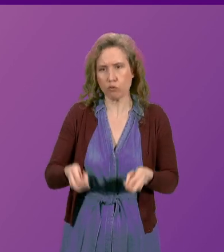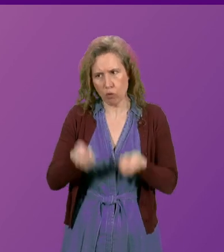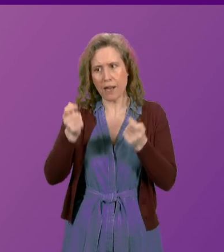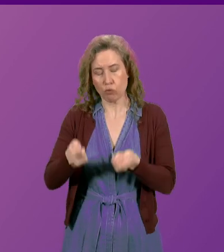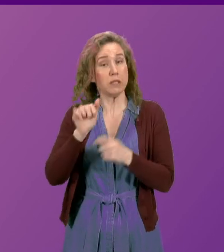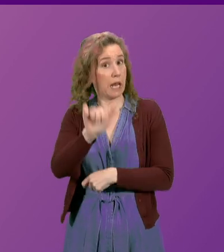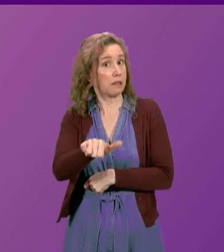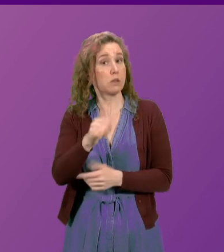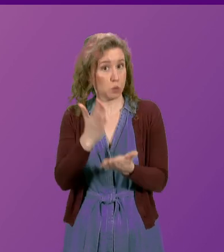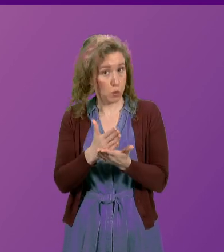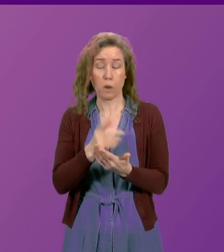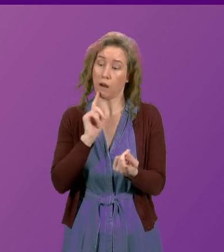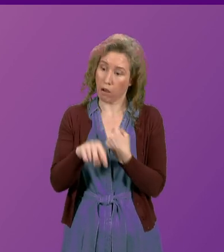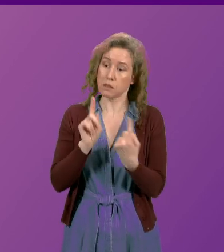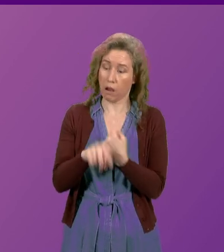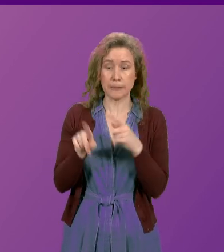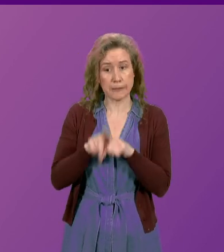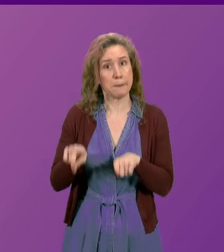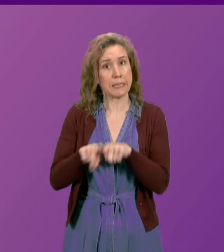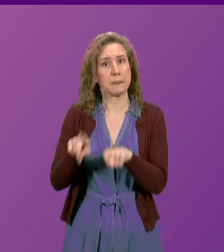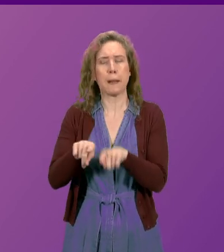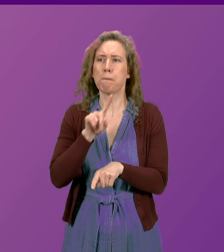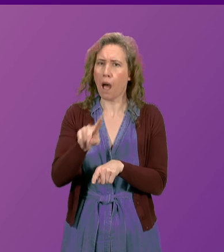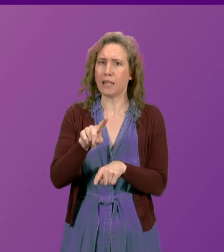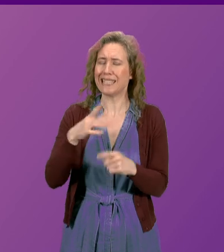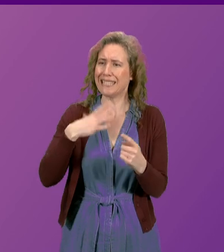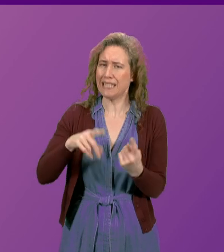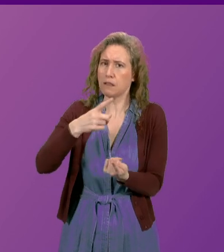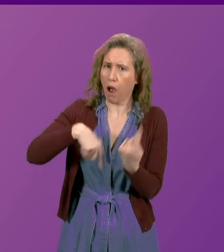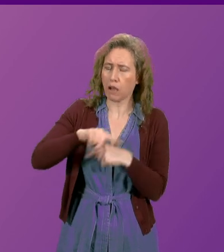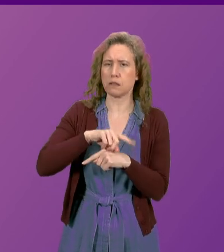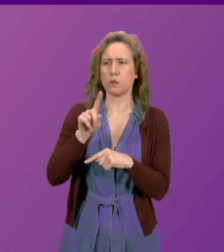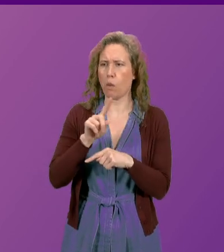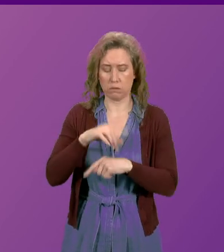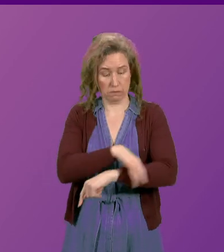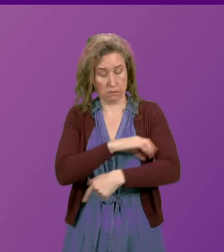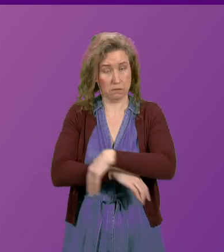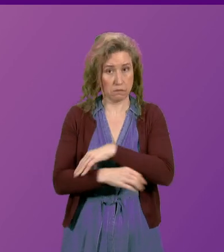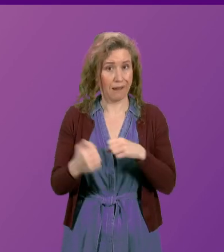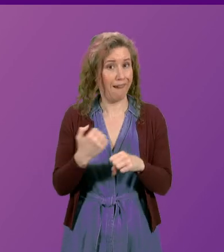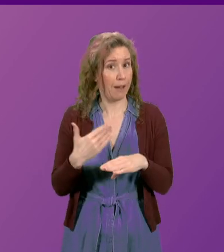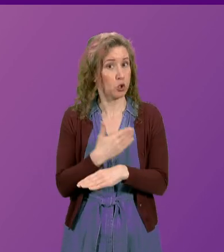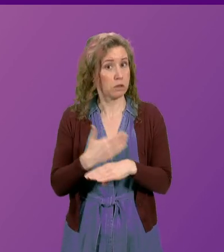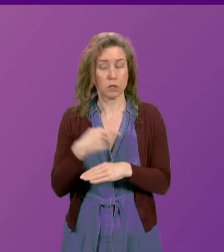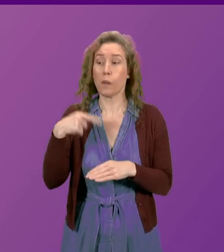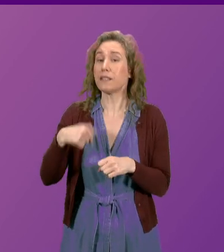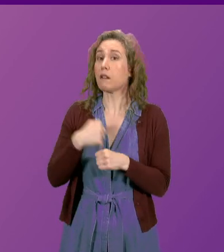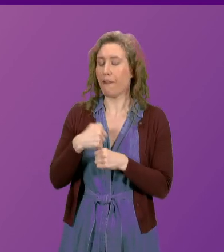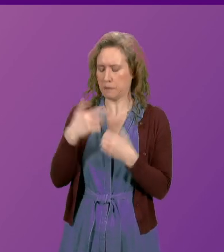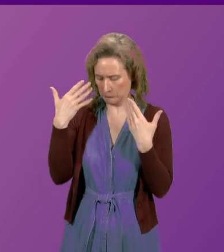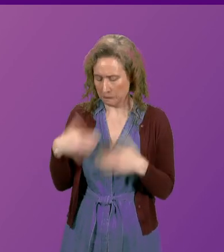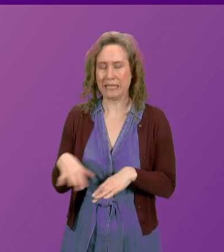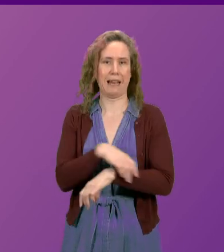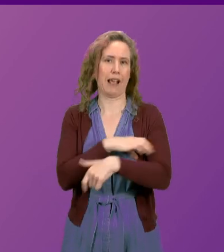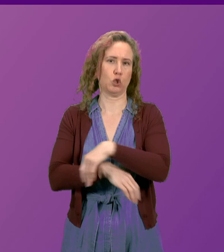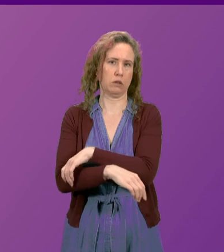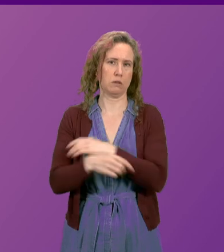and he gets these answers, but what is required is that we take action. This Government has taken